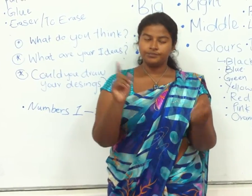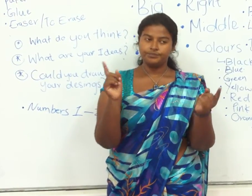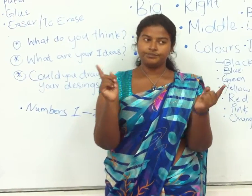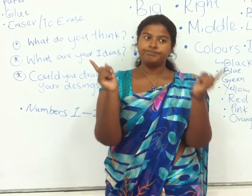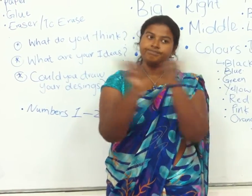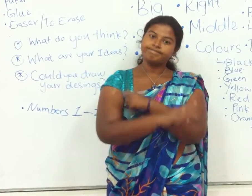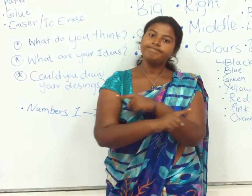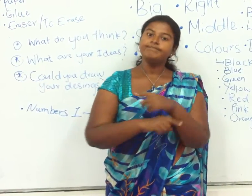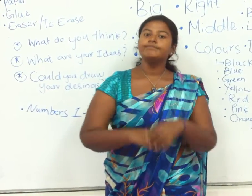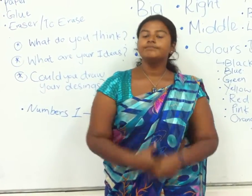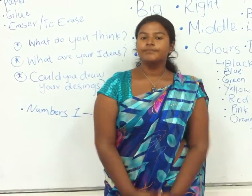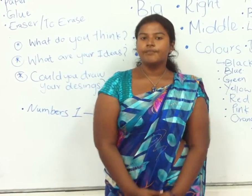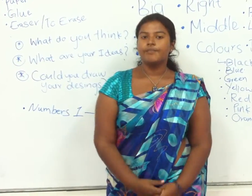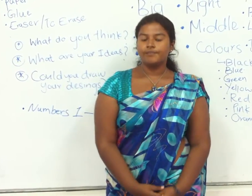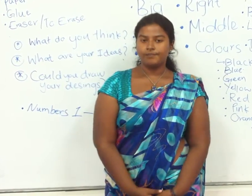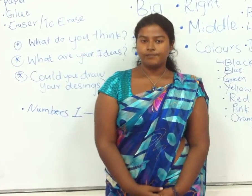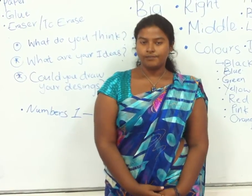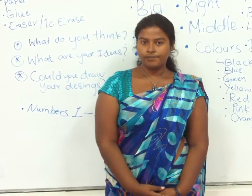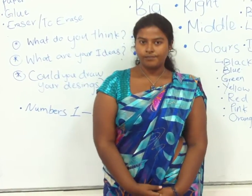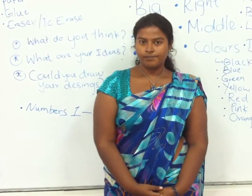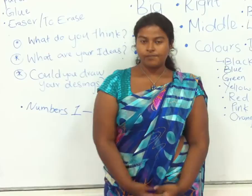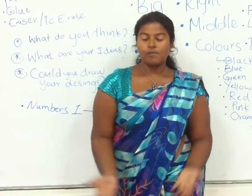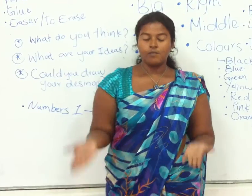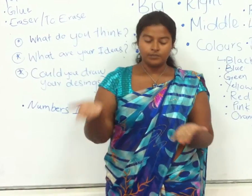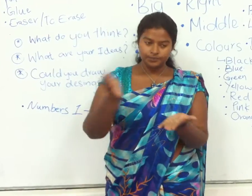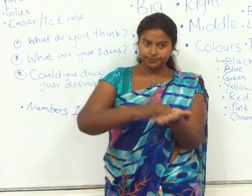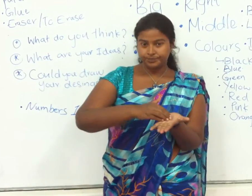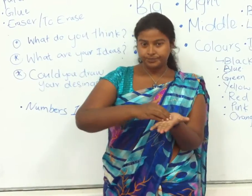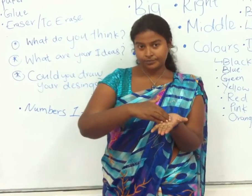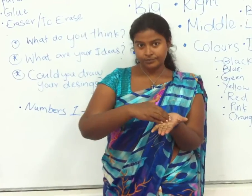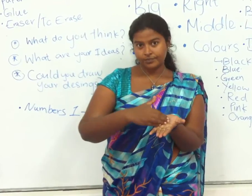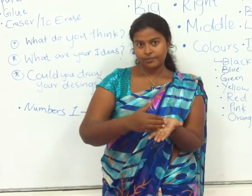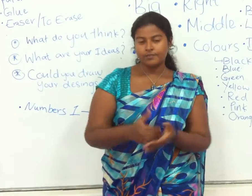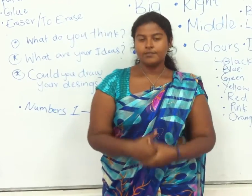change again